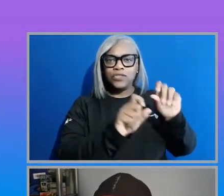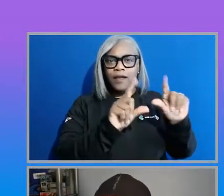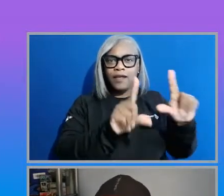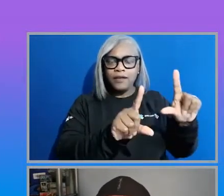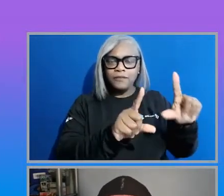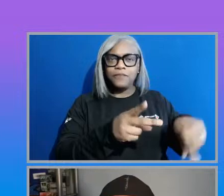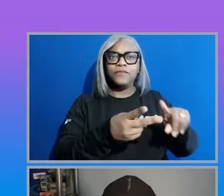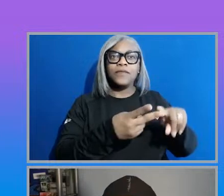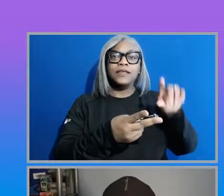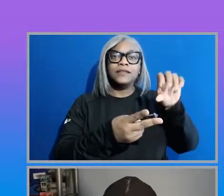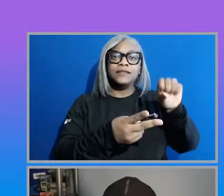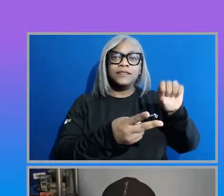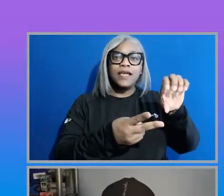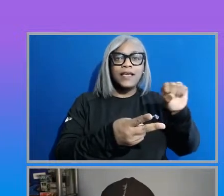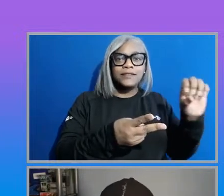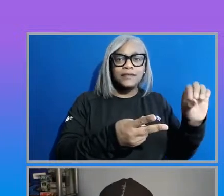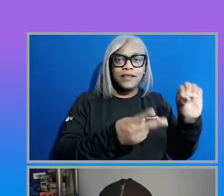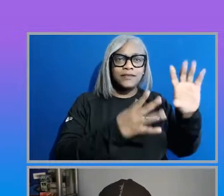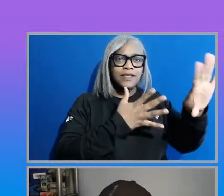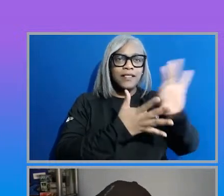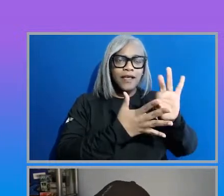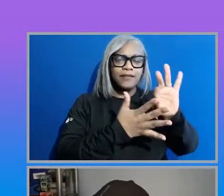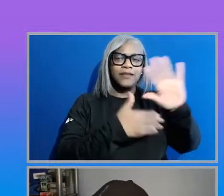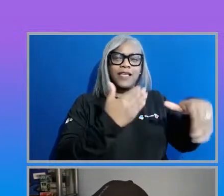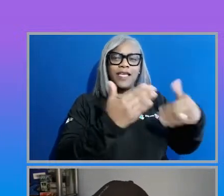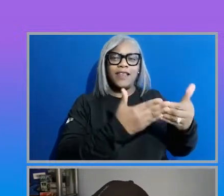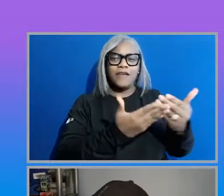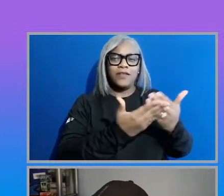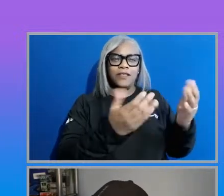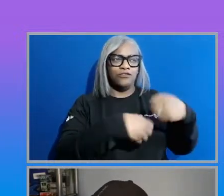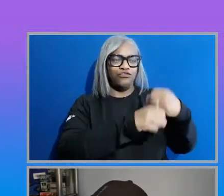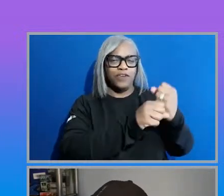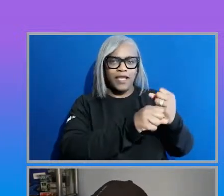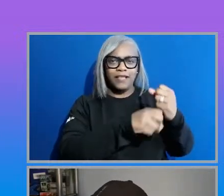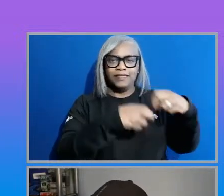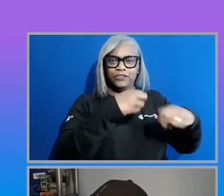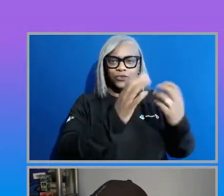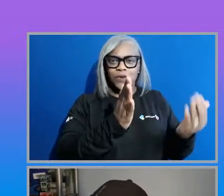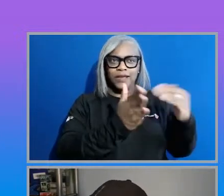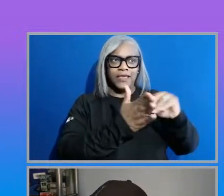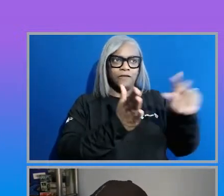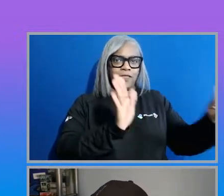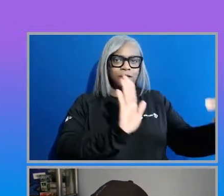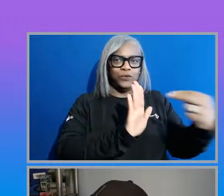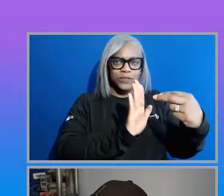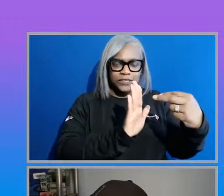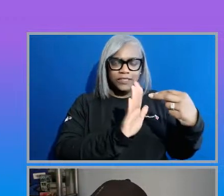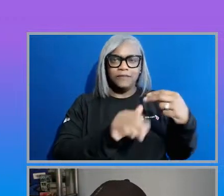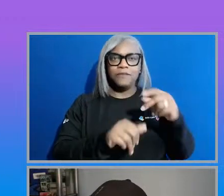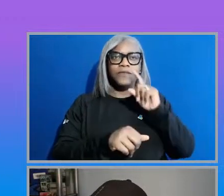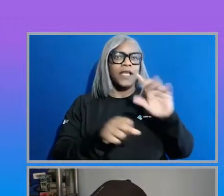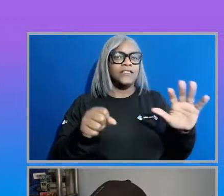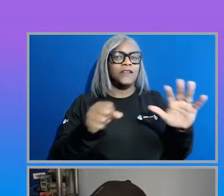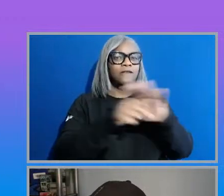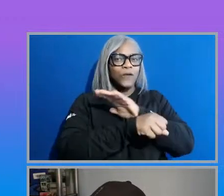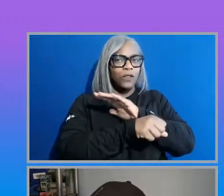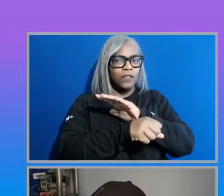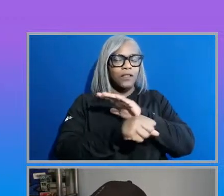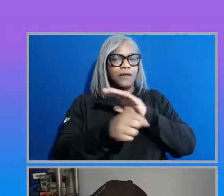includes basically all the information you need to reproduce the issue. So that is